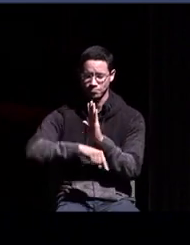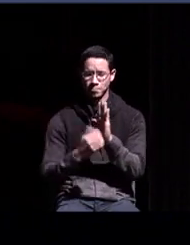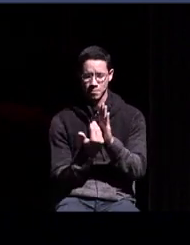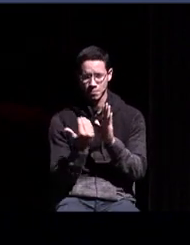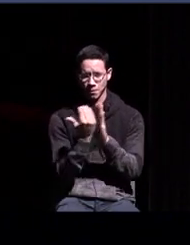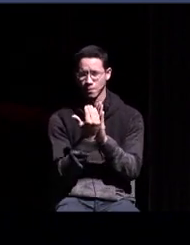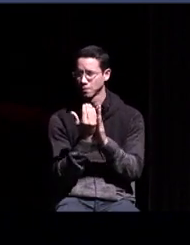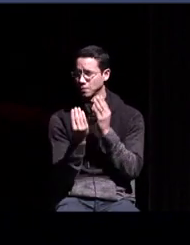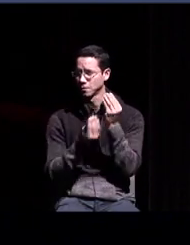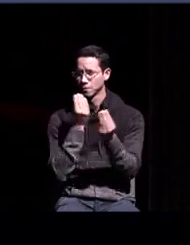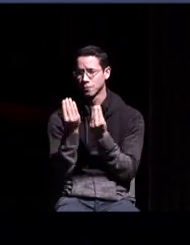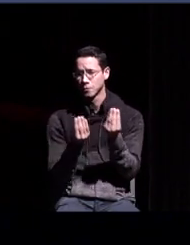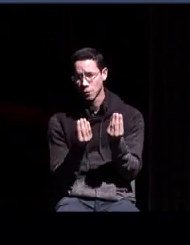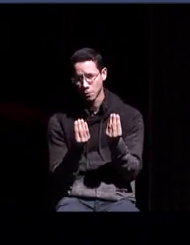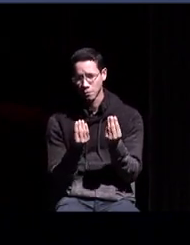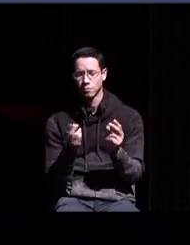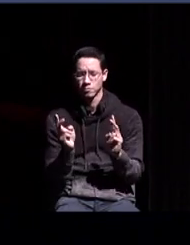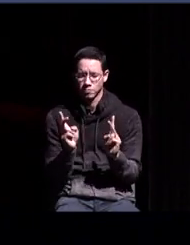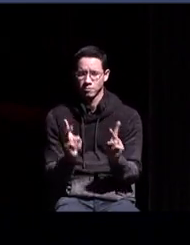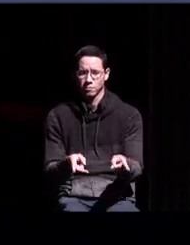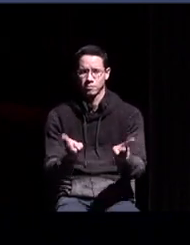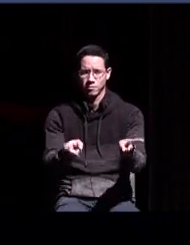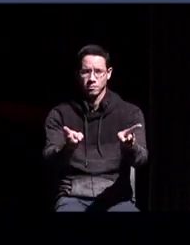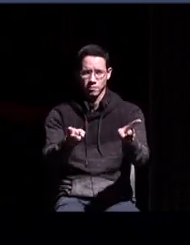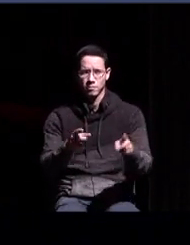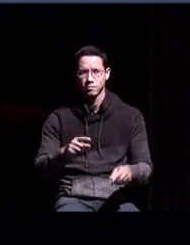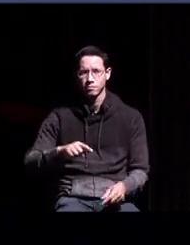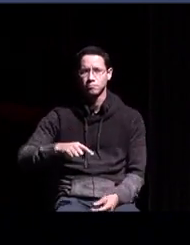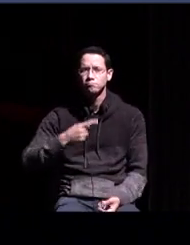By continuing the purpose of this seminar